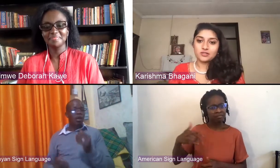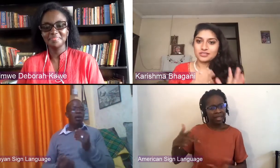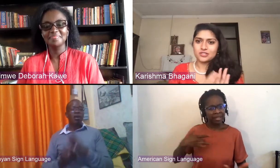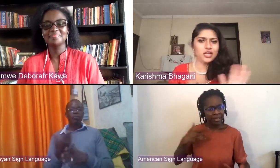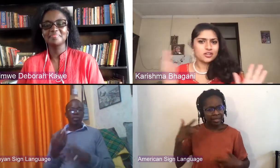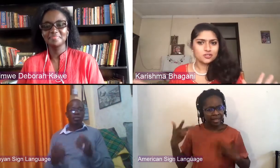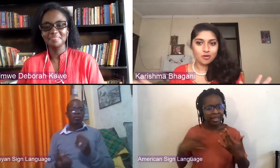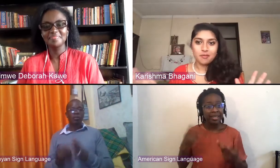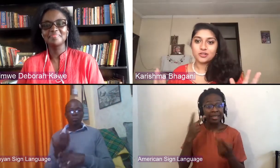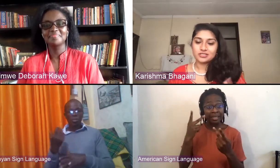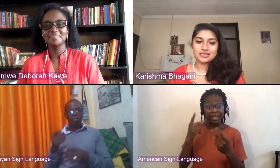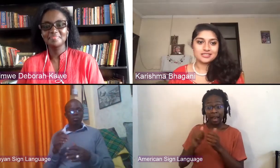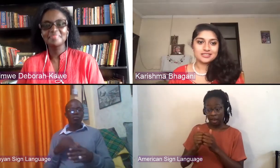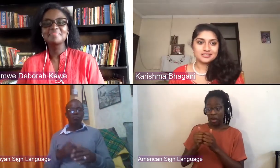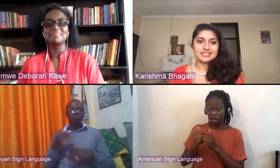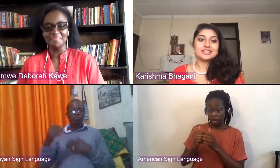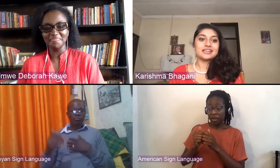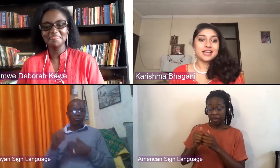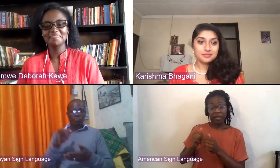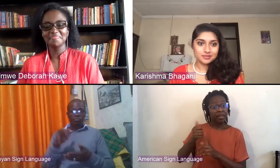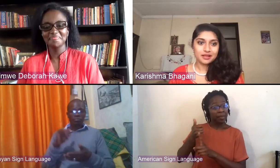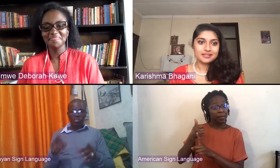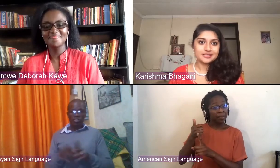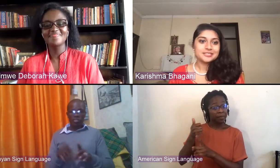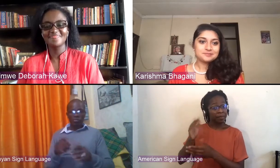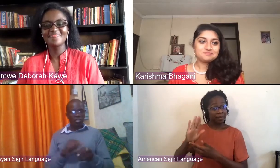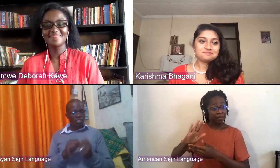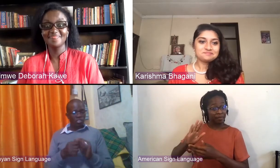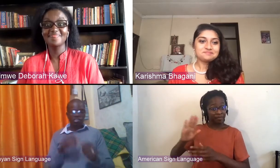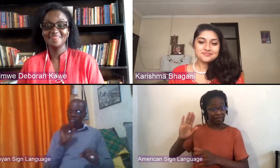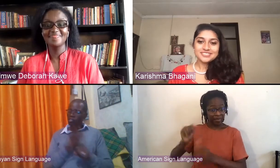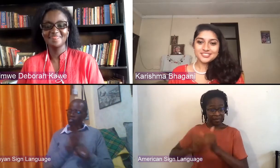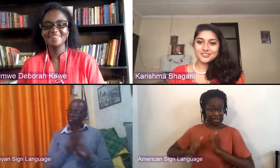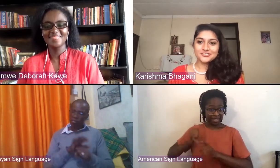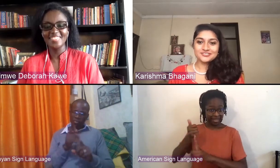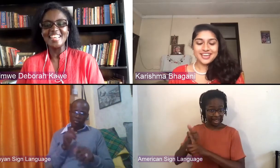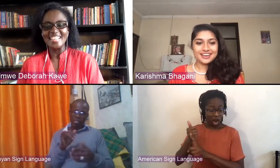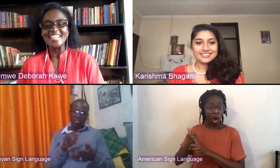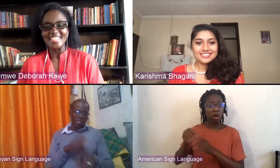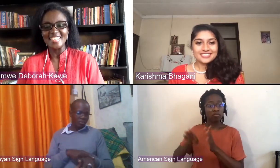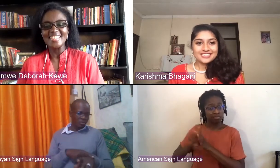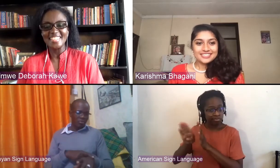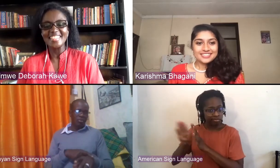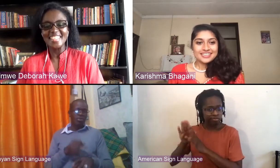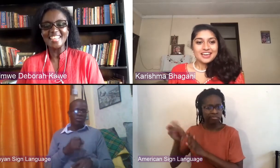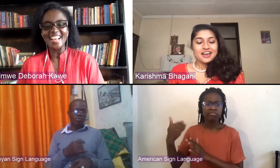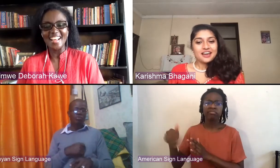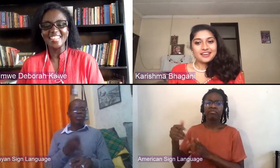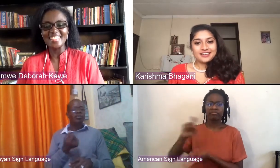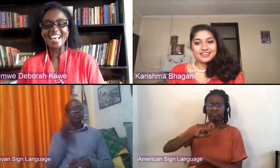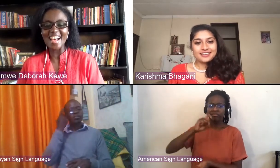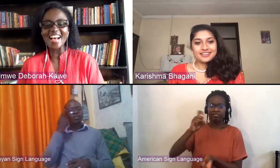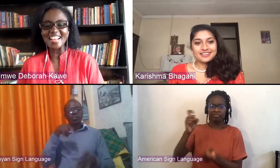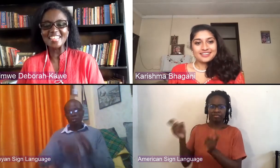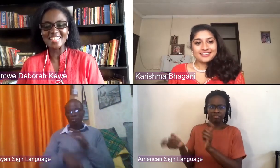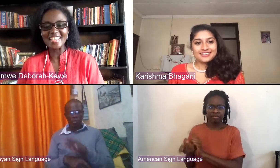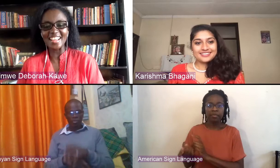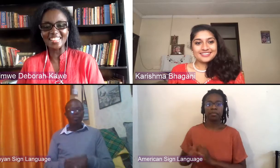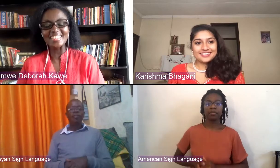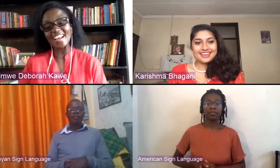cause it's changed so much since that time as well. So, yeah. Yeah, it has.